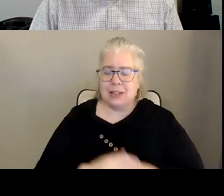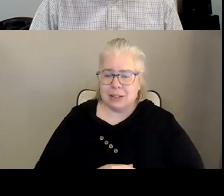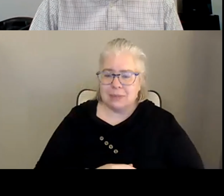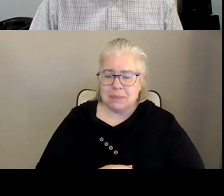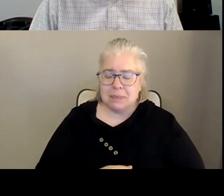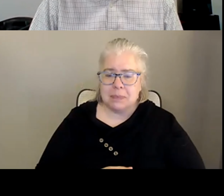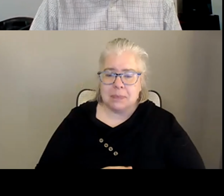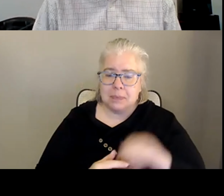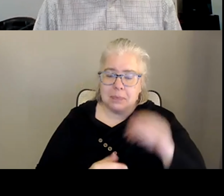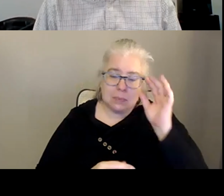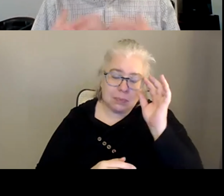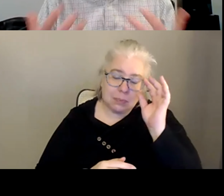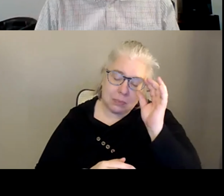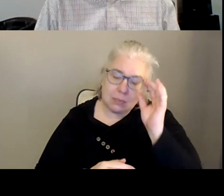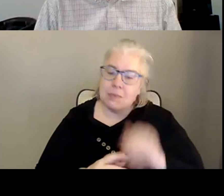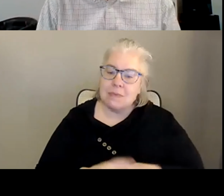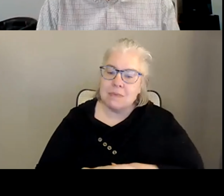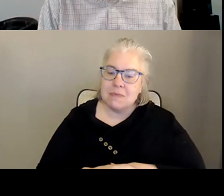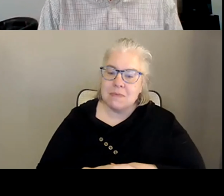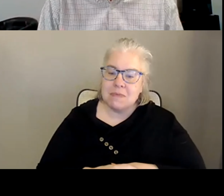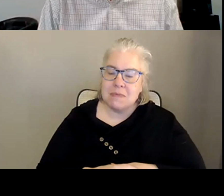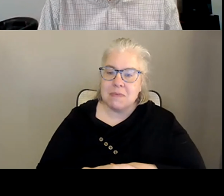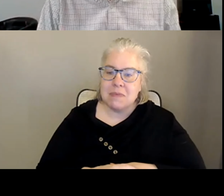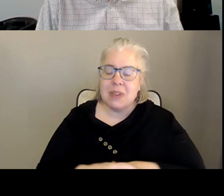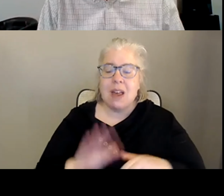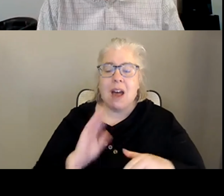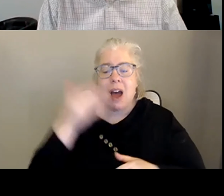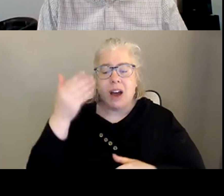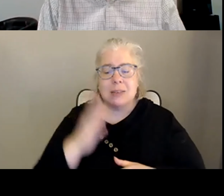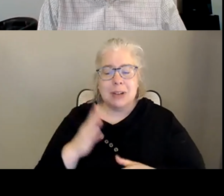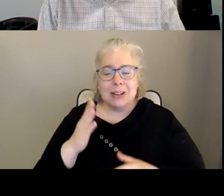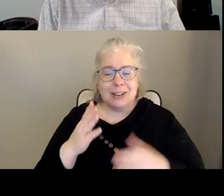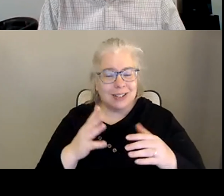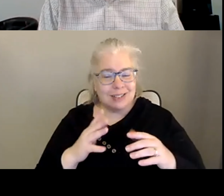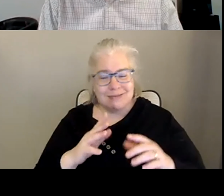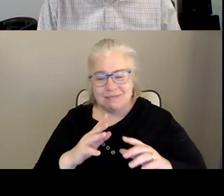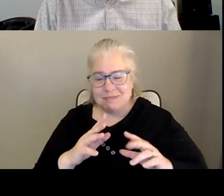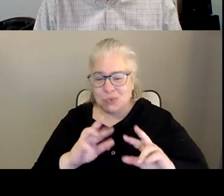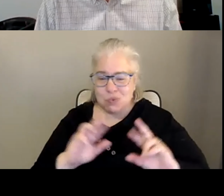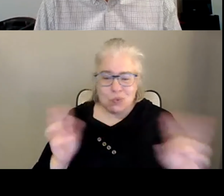So as we go through this our speakers are anxious to respond to your questions.